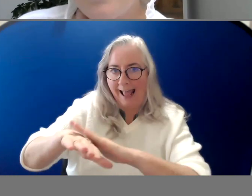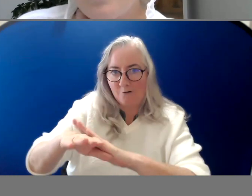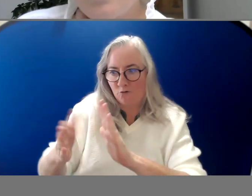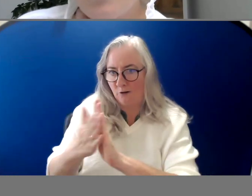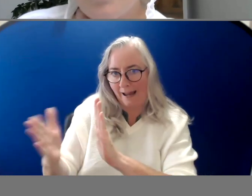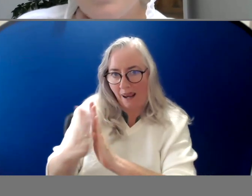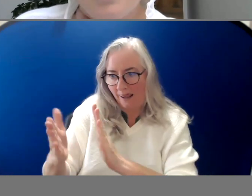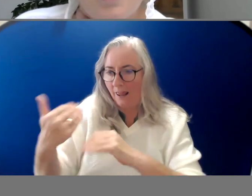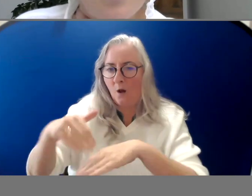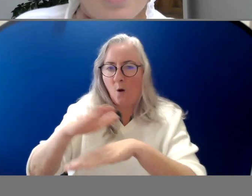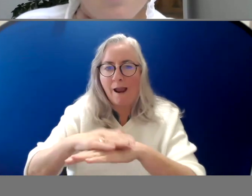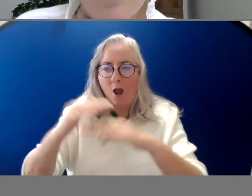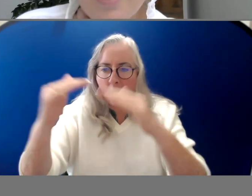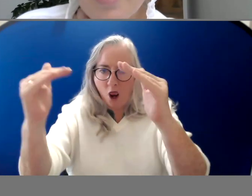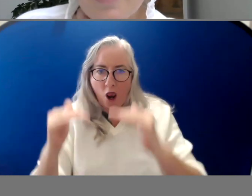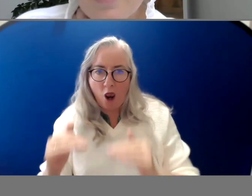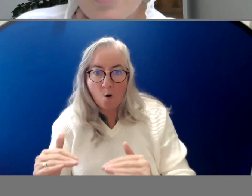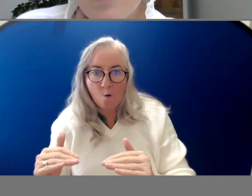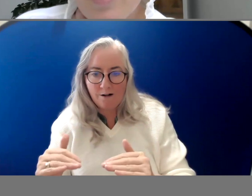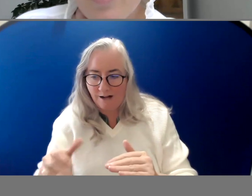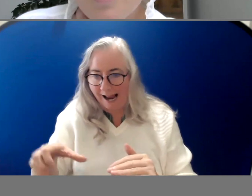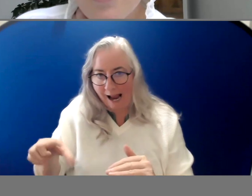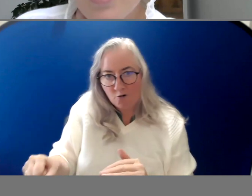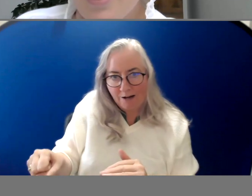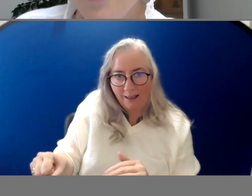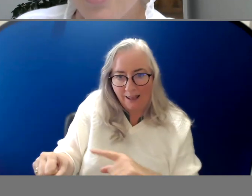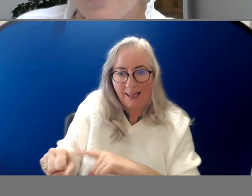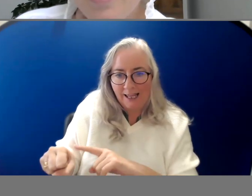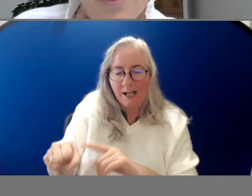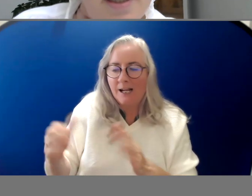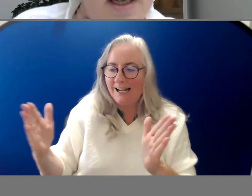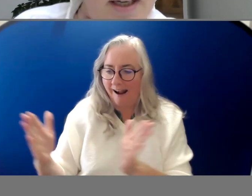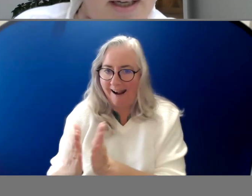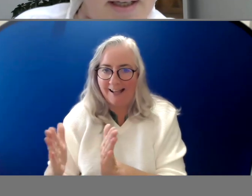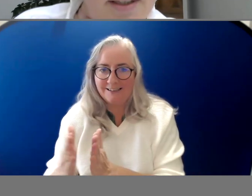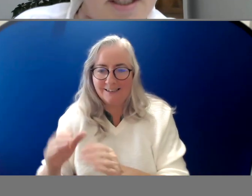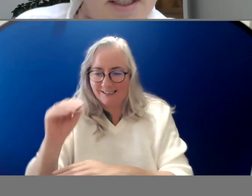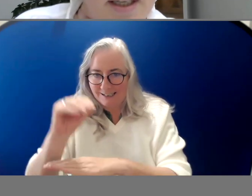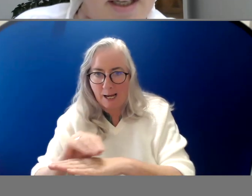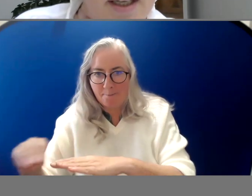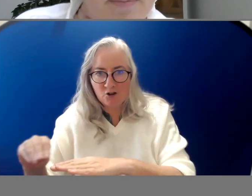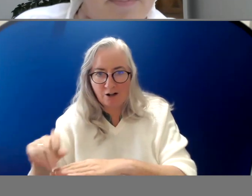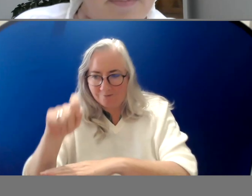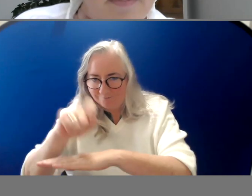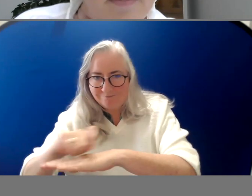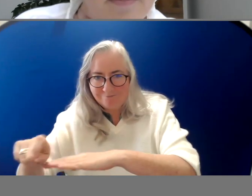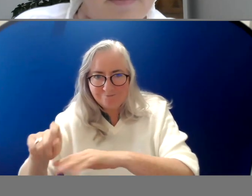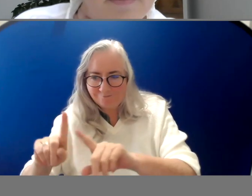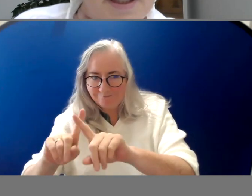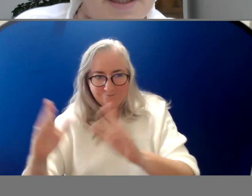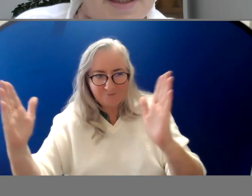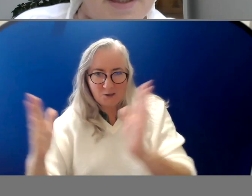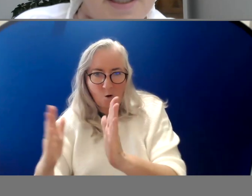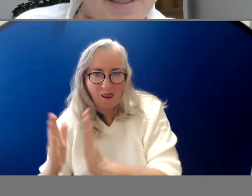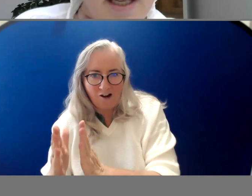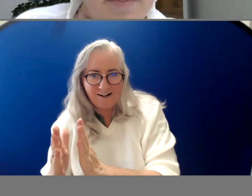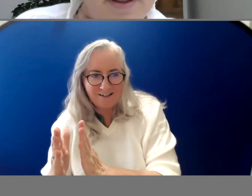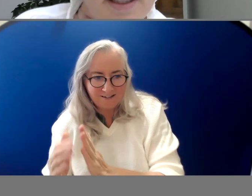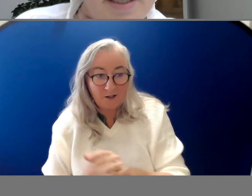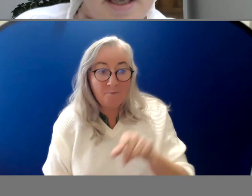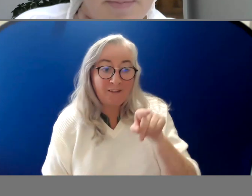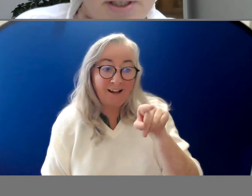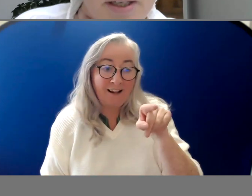where a lower handrail is provided that that's a lower a smaller diameter and these images